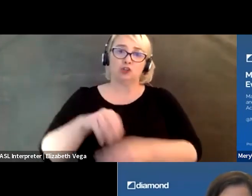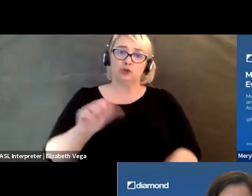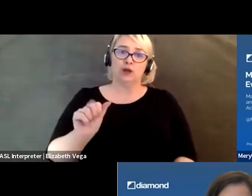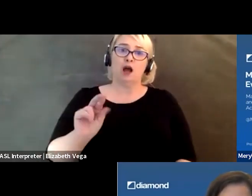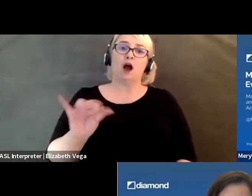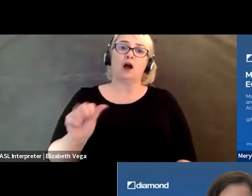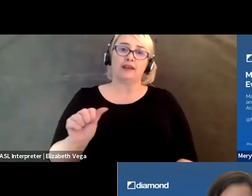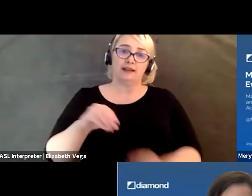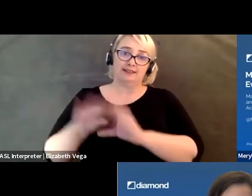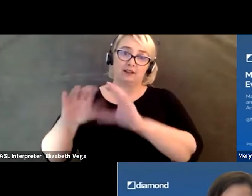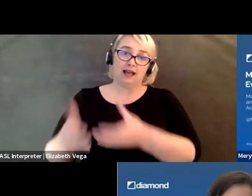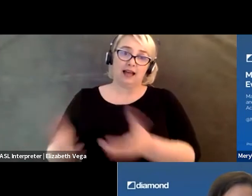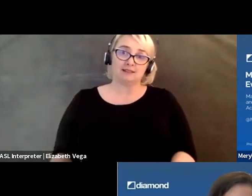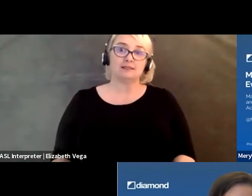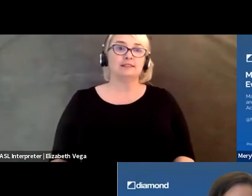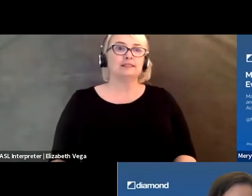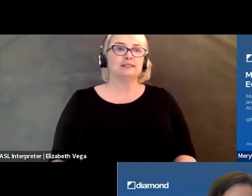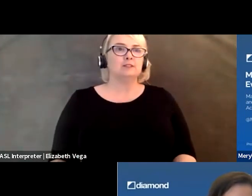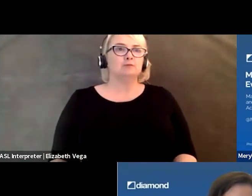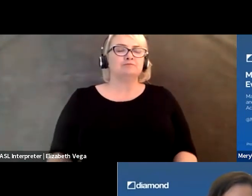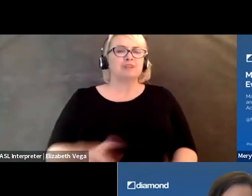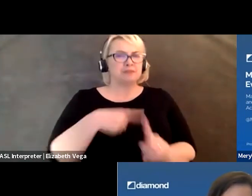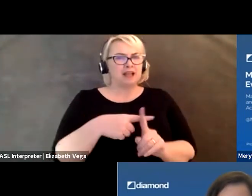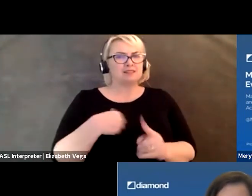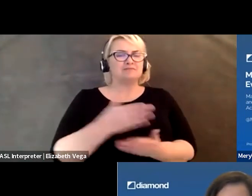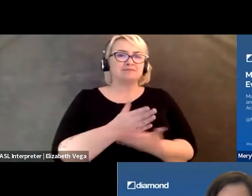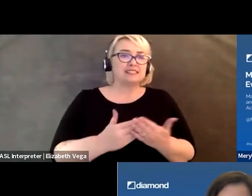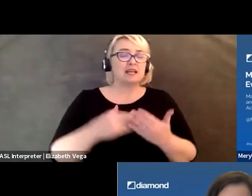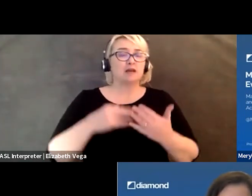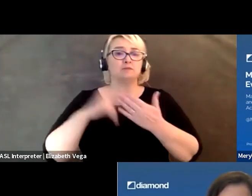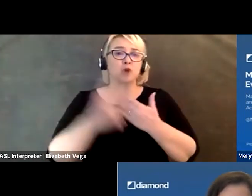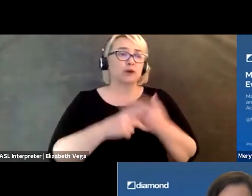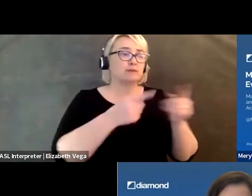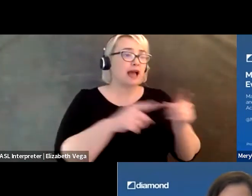But on top of that, there are some programs going on that help with awareness and education.